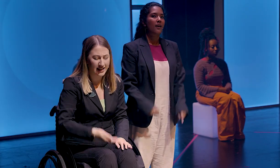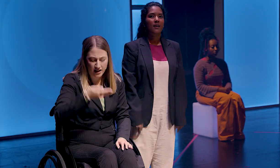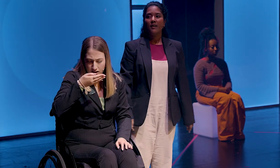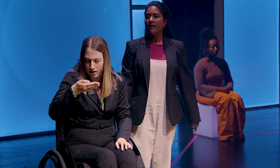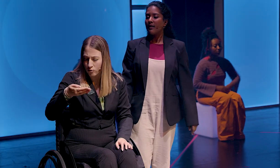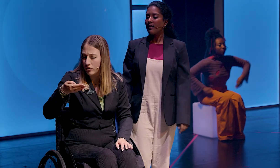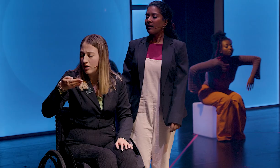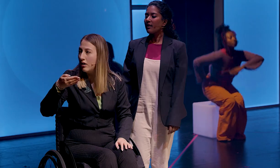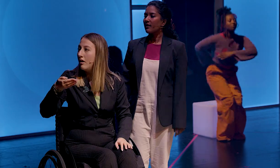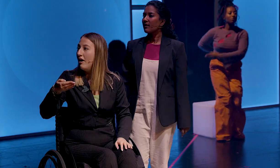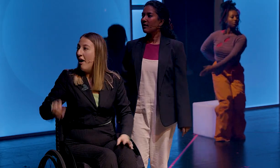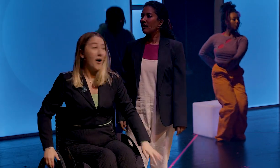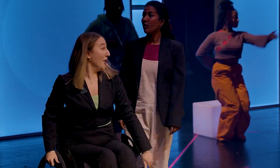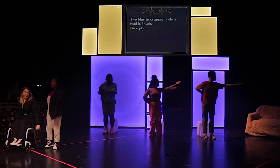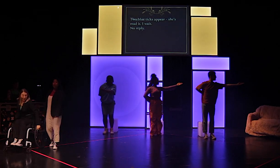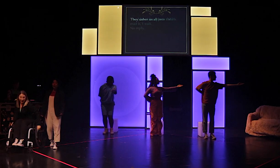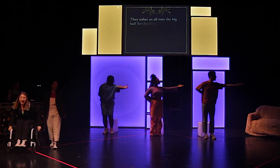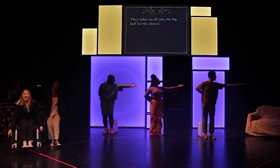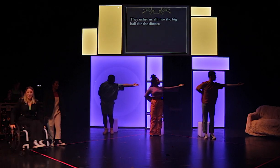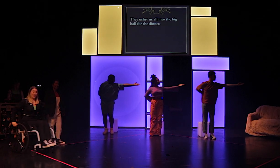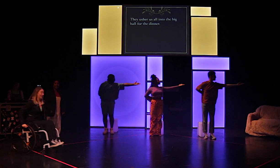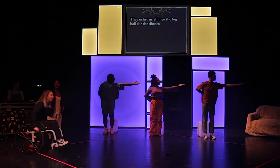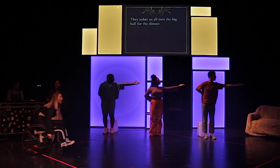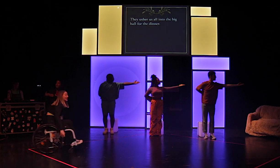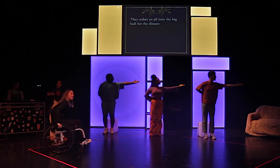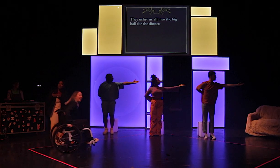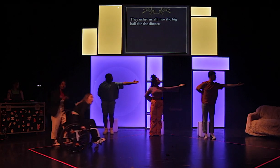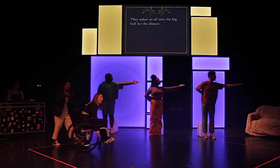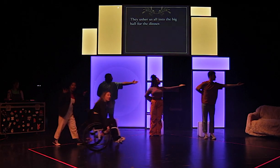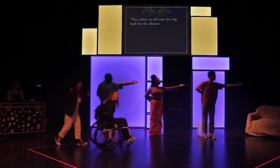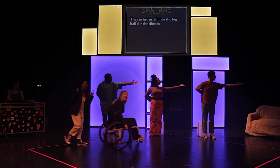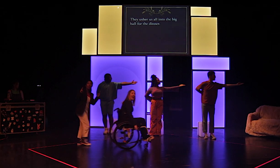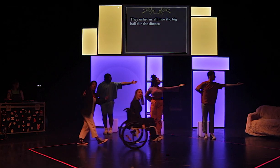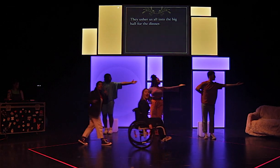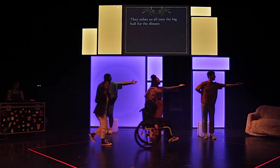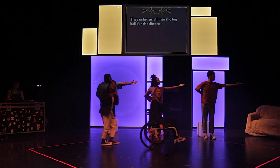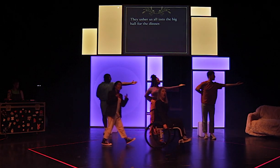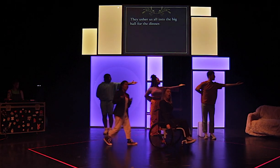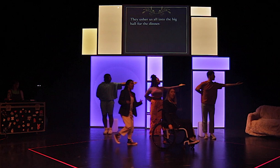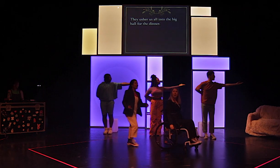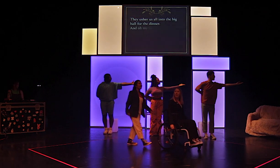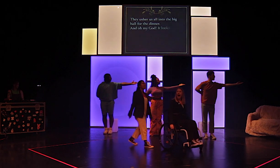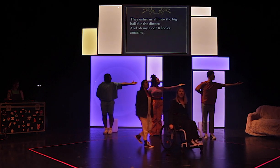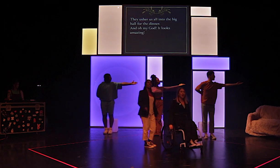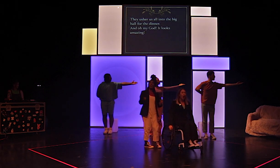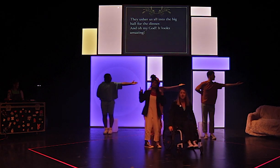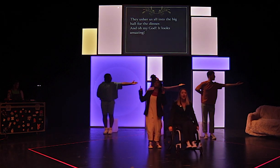Ooh! They usher us all into the big hall for the dinner, and oh my god it